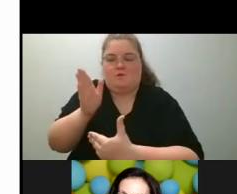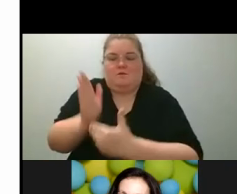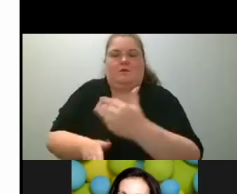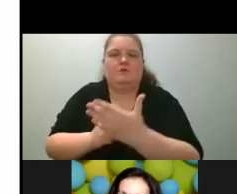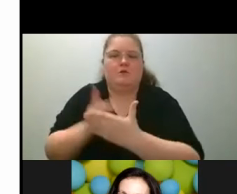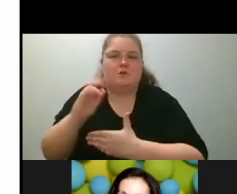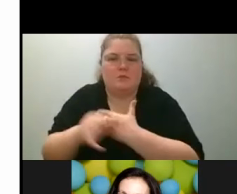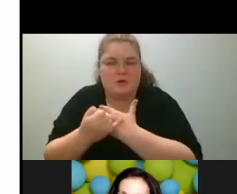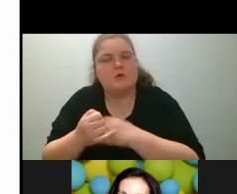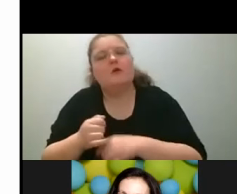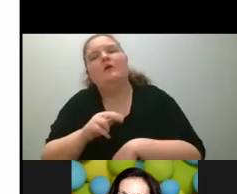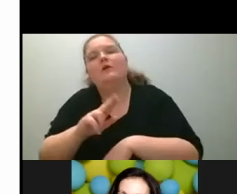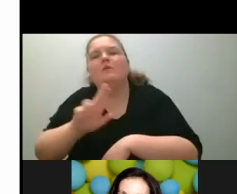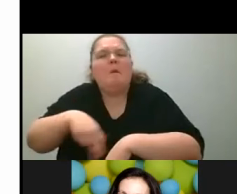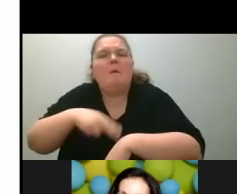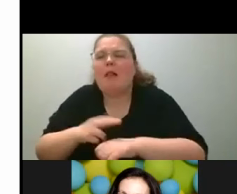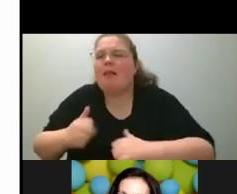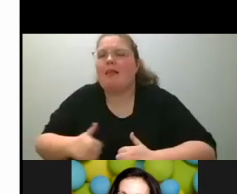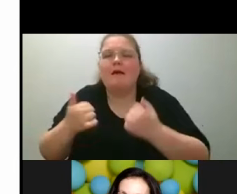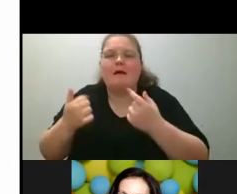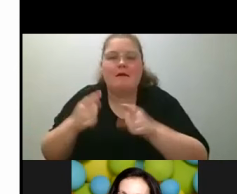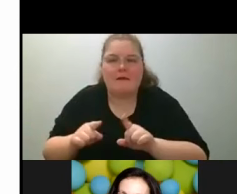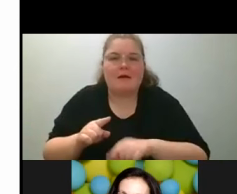Now, of course, things come up and especially bilingual team members